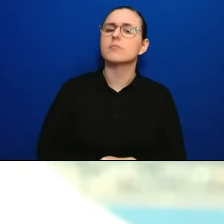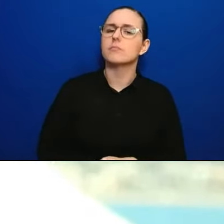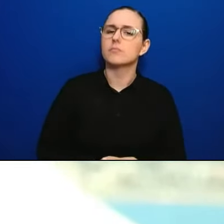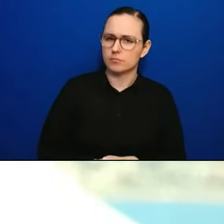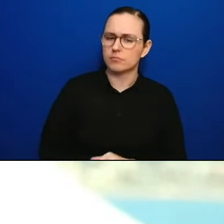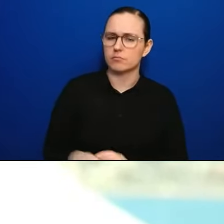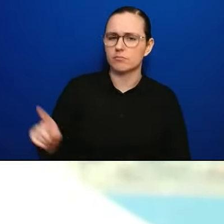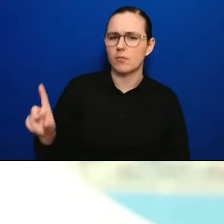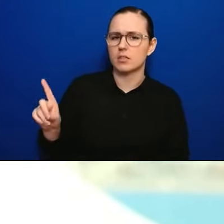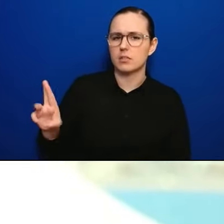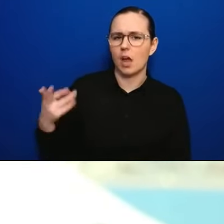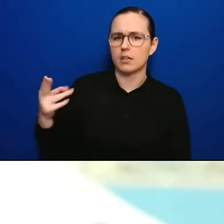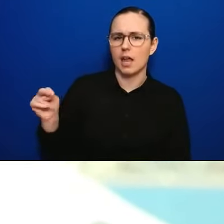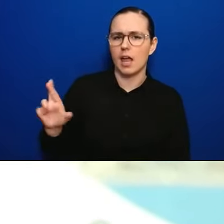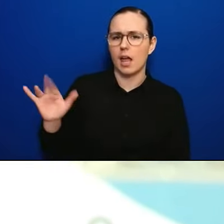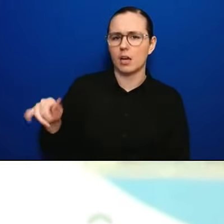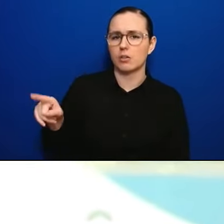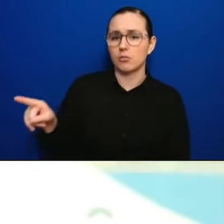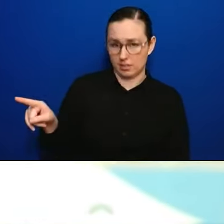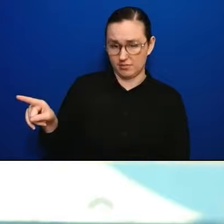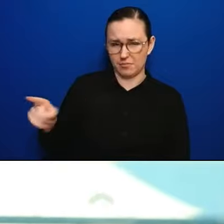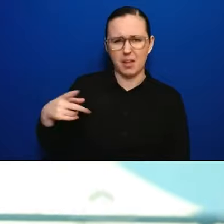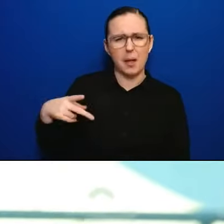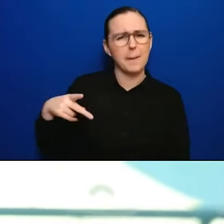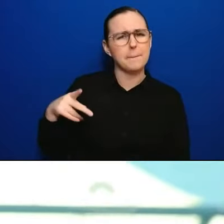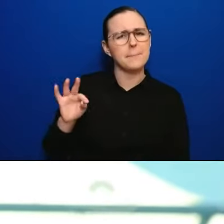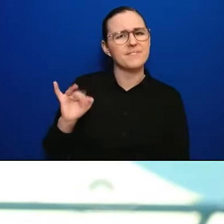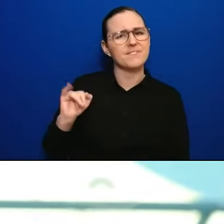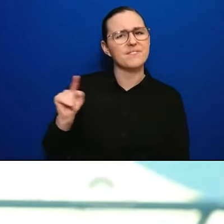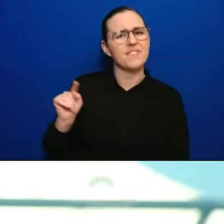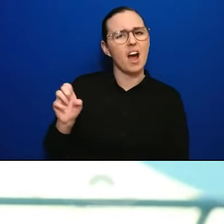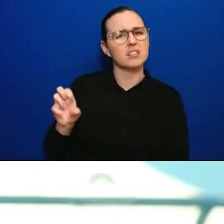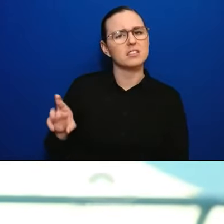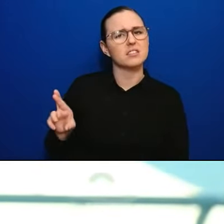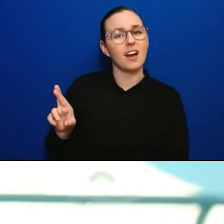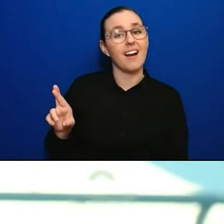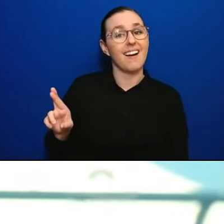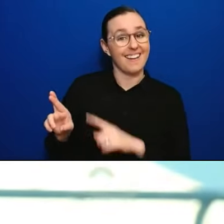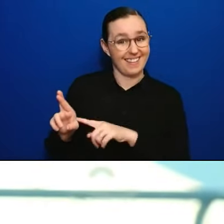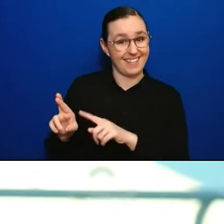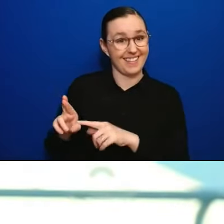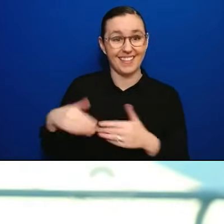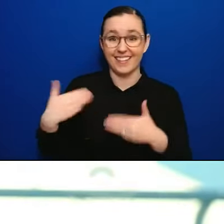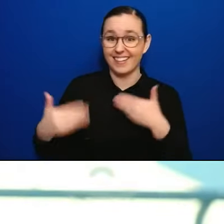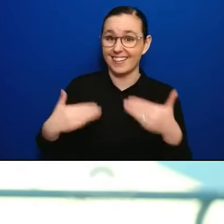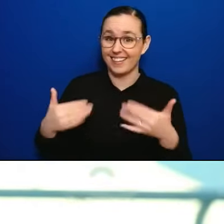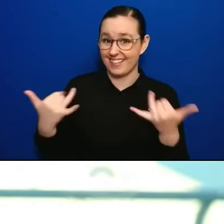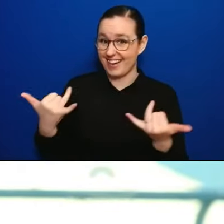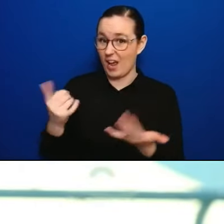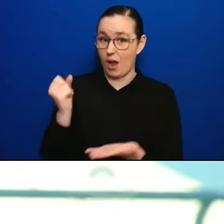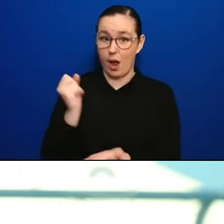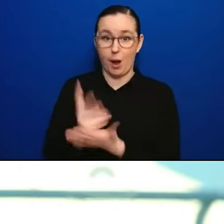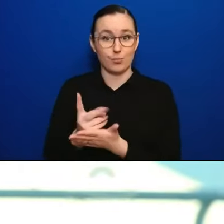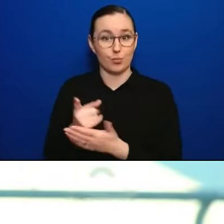Our next question is for Richard dove man, GlobalNews.